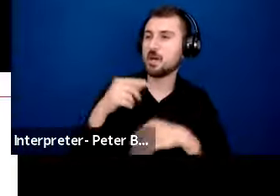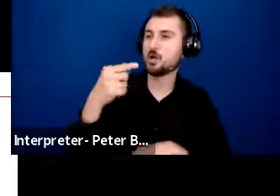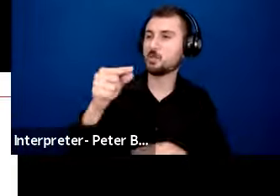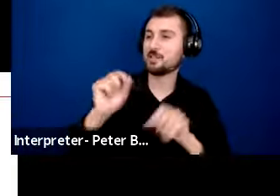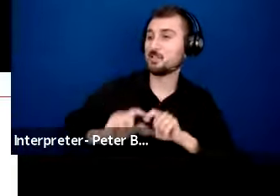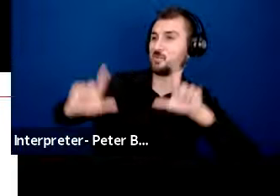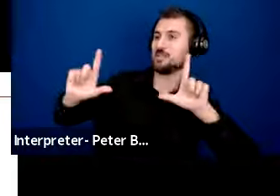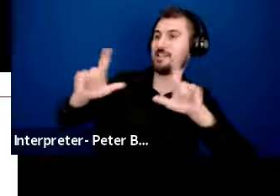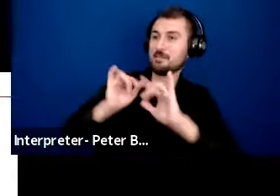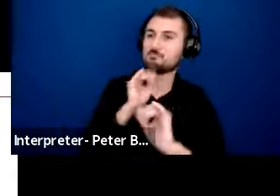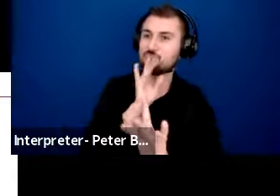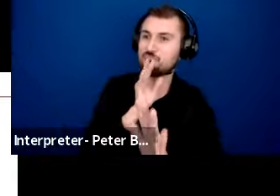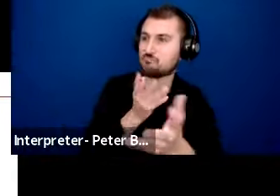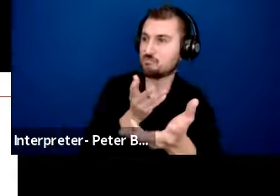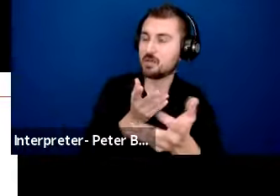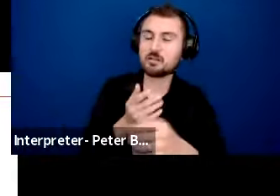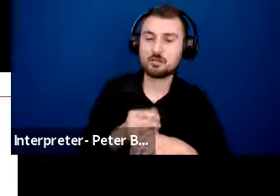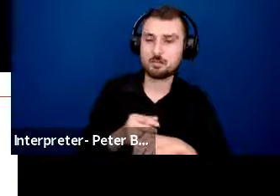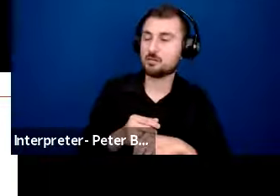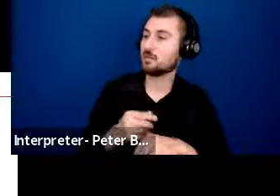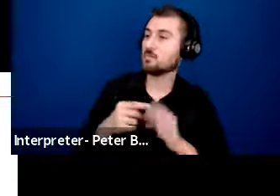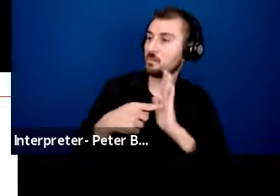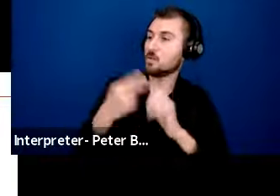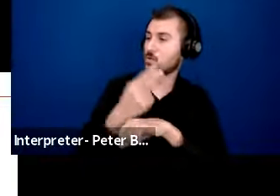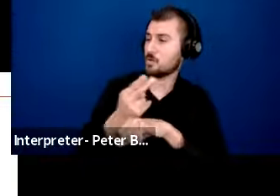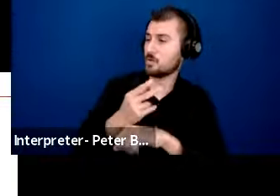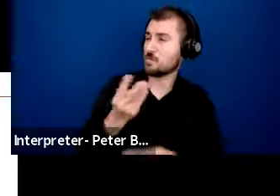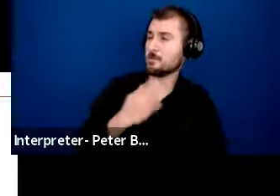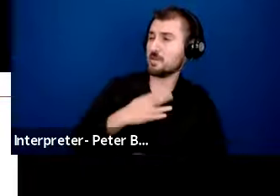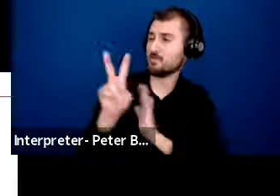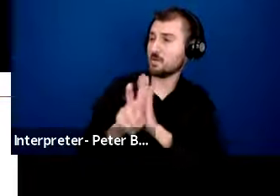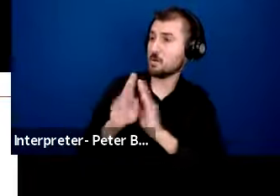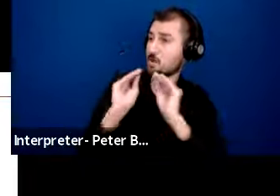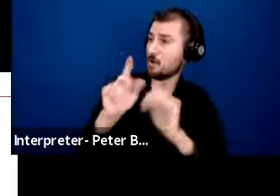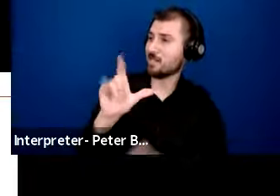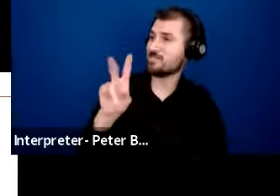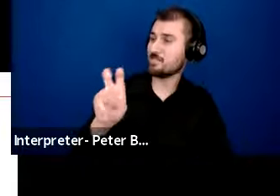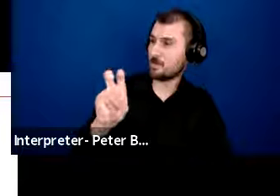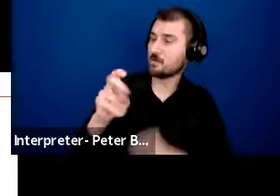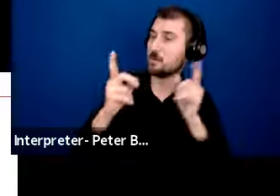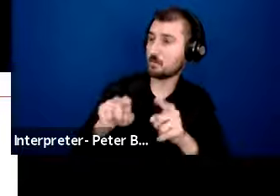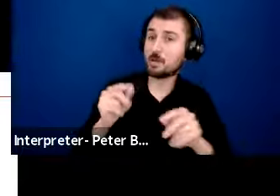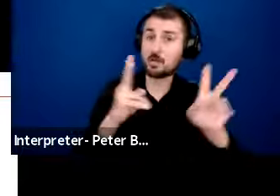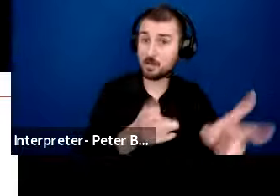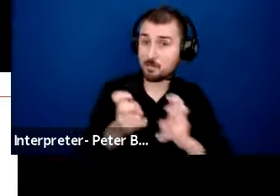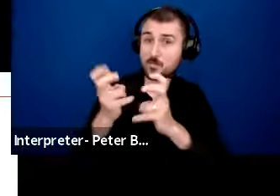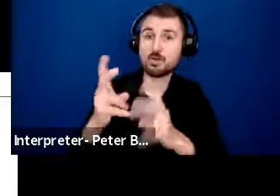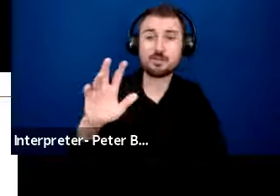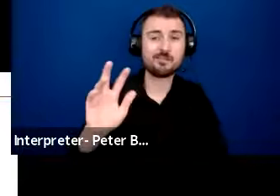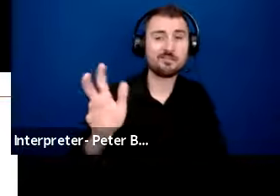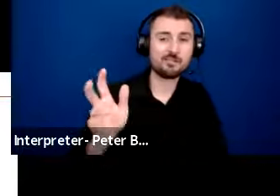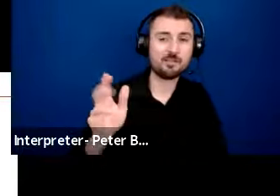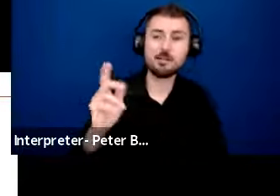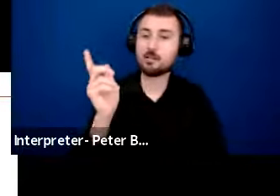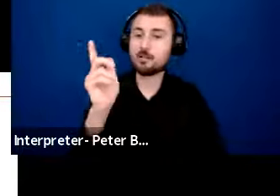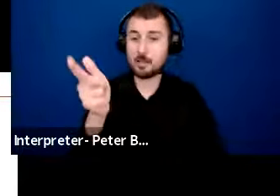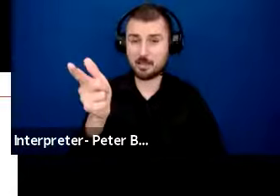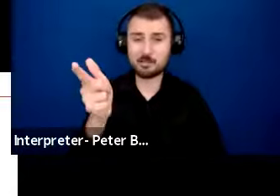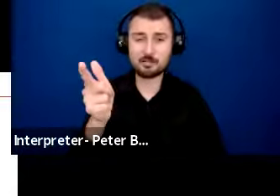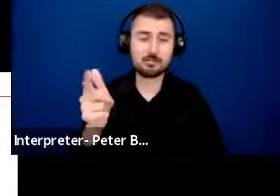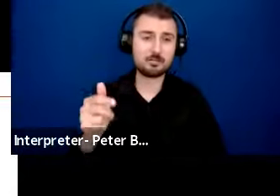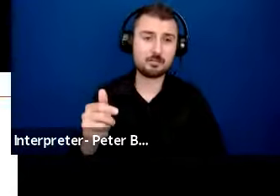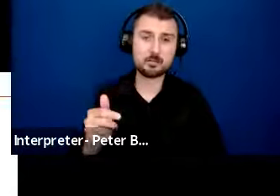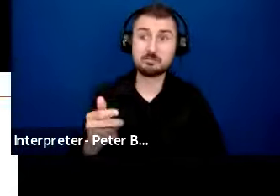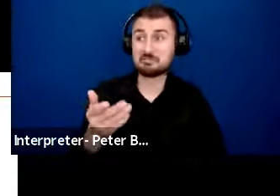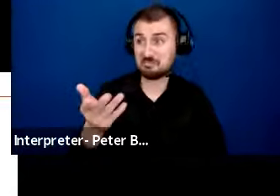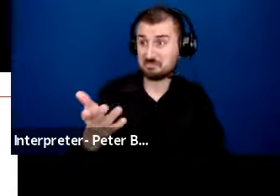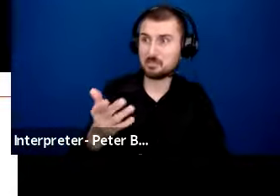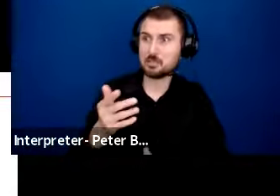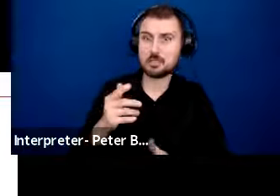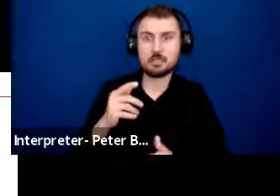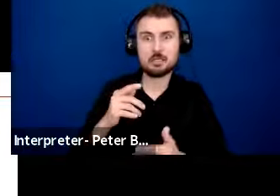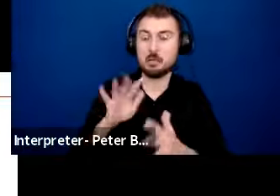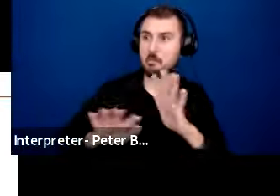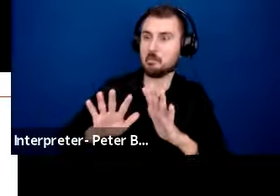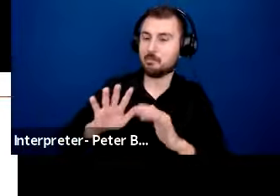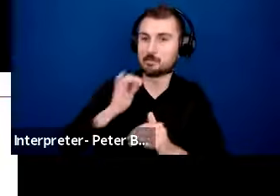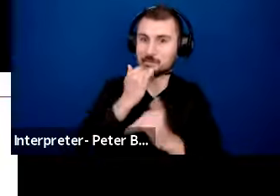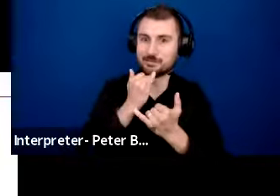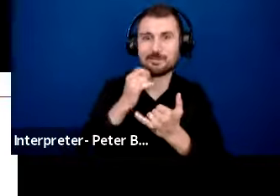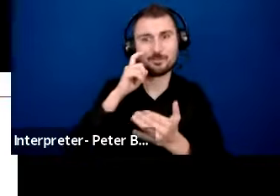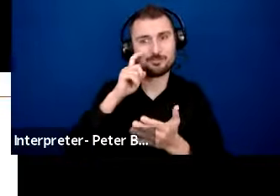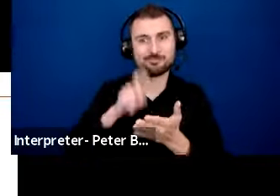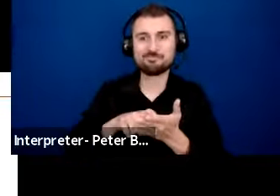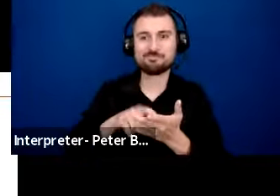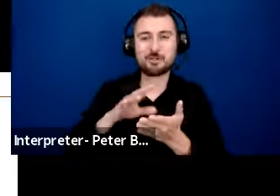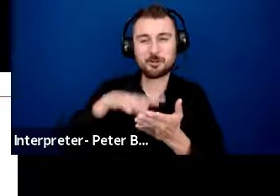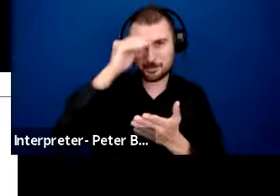If you plan on using your videos from your recorded from your Zoom you want to make sure the second box is checked otherwise you will get a green screen with you talking.